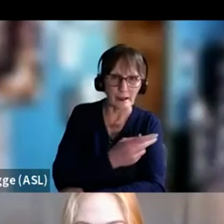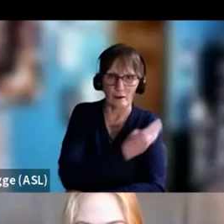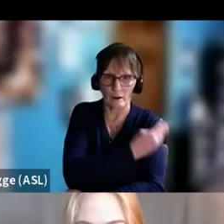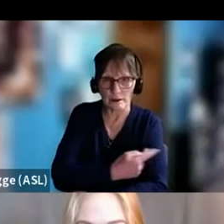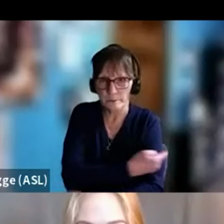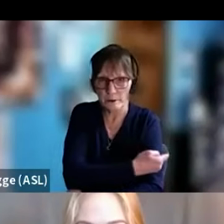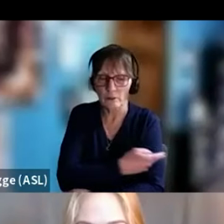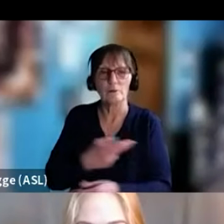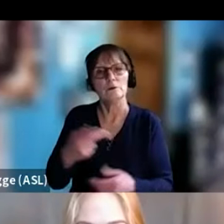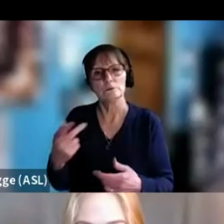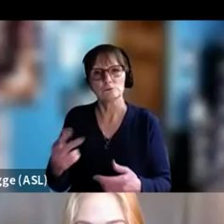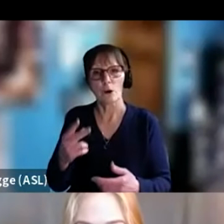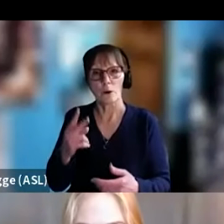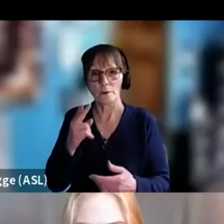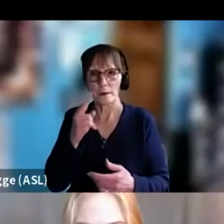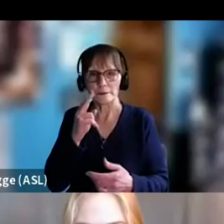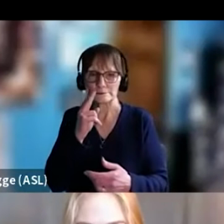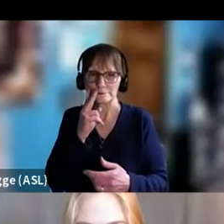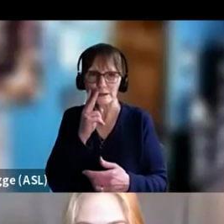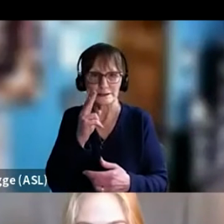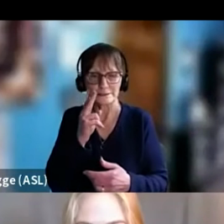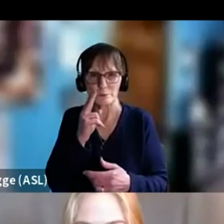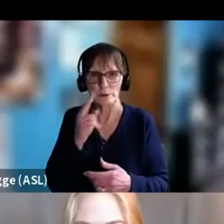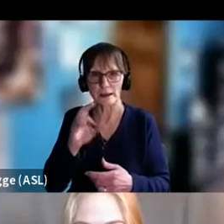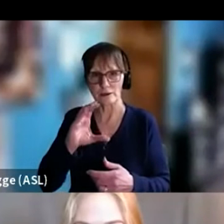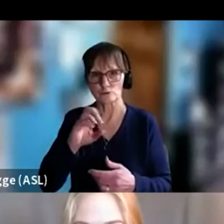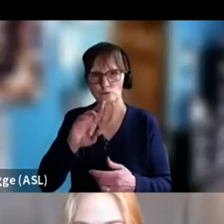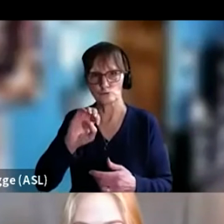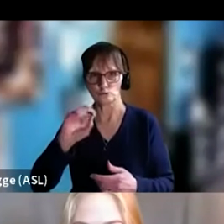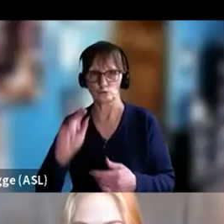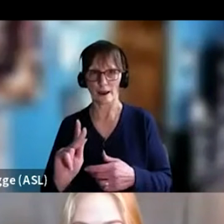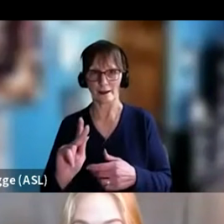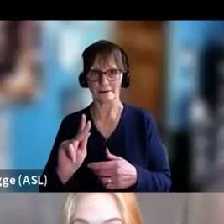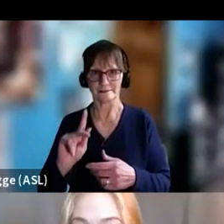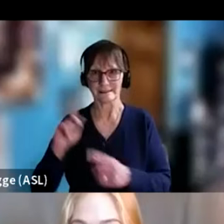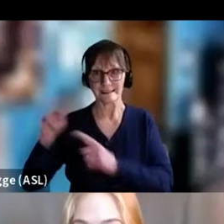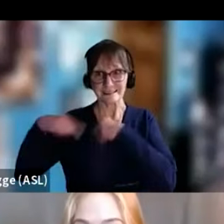they've been smoking crack since they were 13, and during their most recent visit